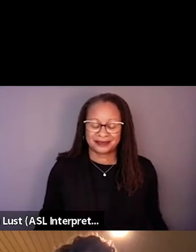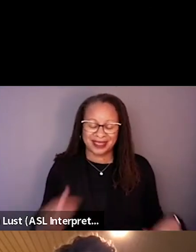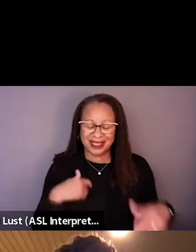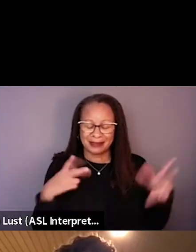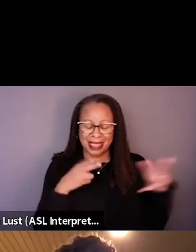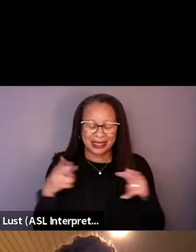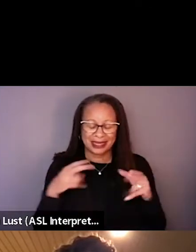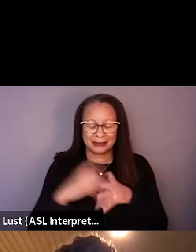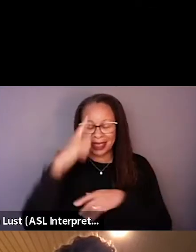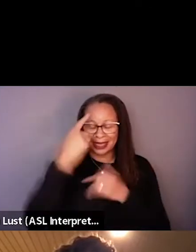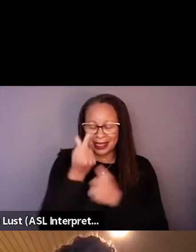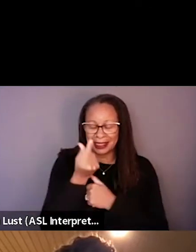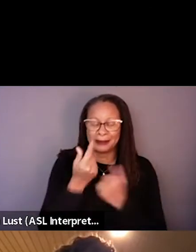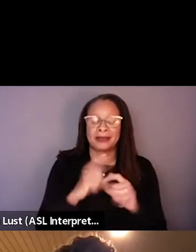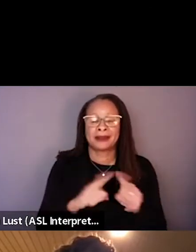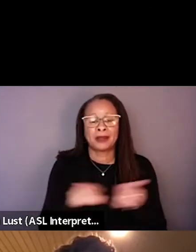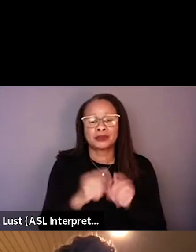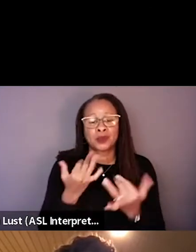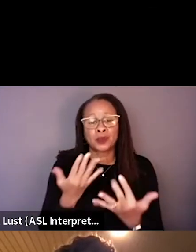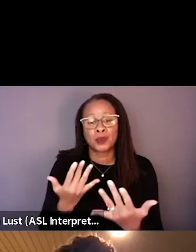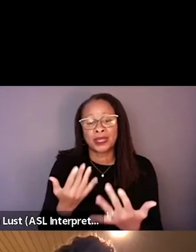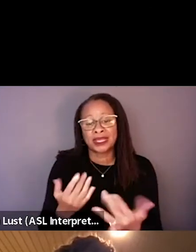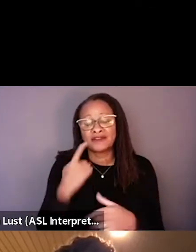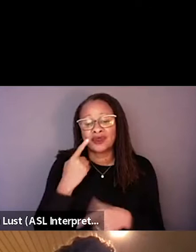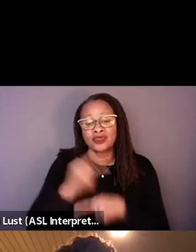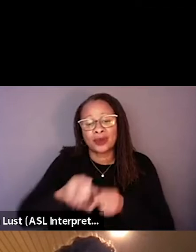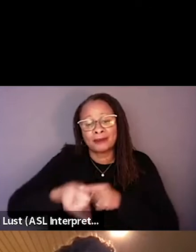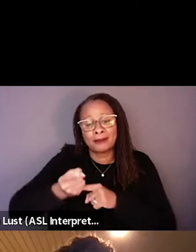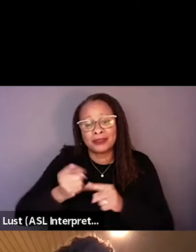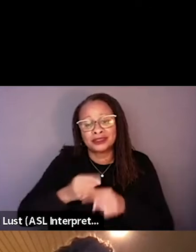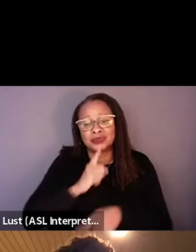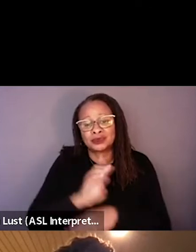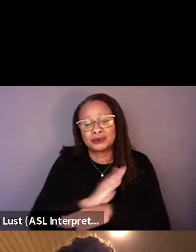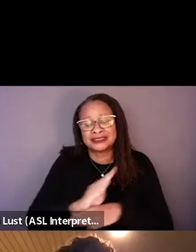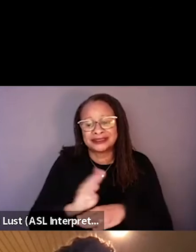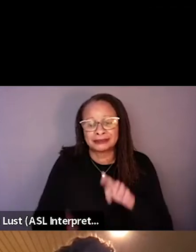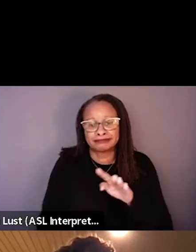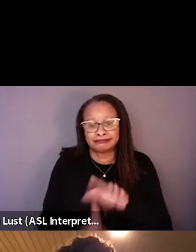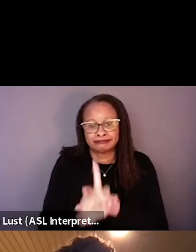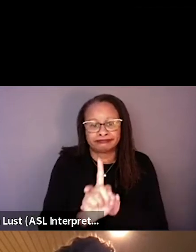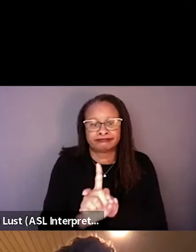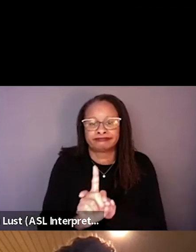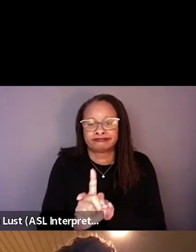but I'm also just waiting, waiting for the right moment to actually like to actually like get in there.